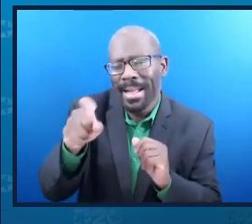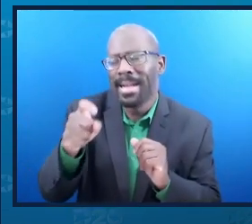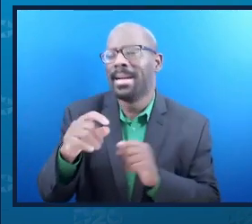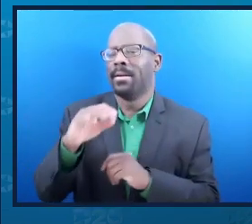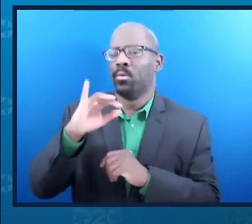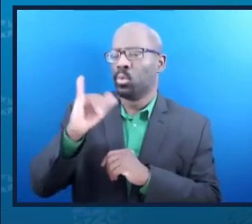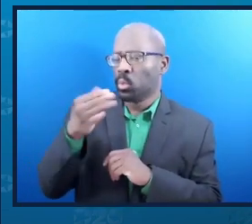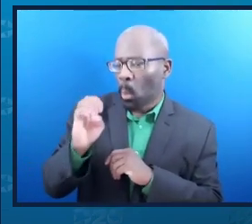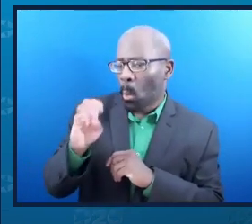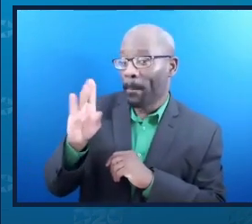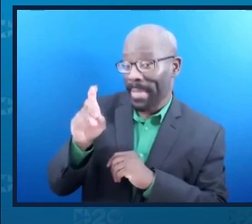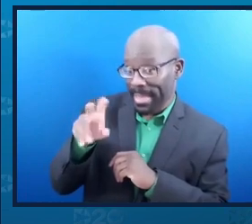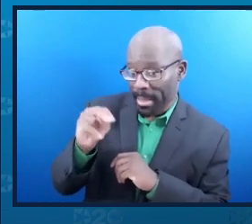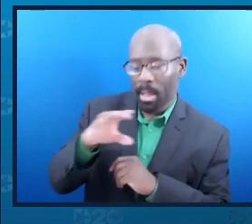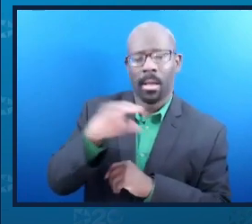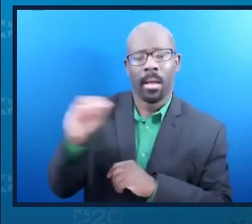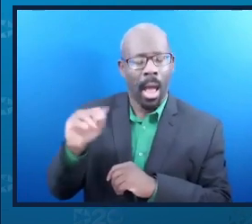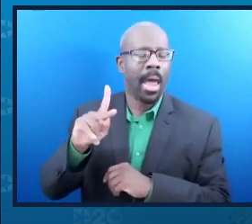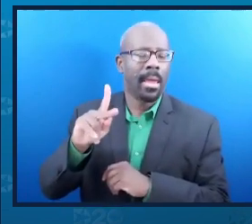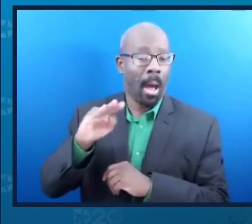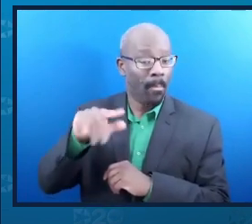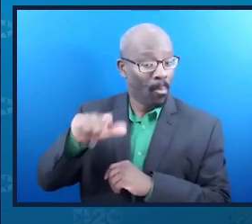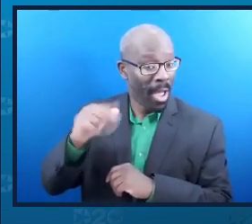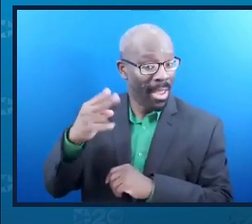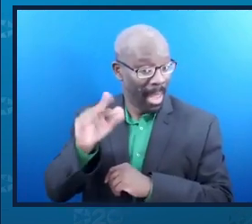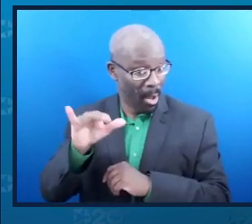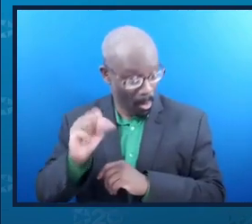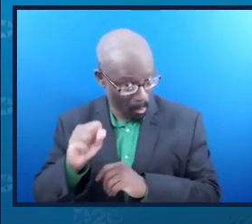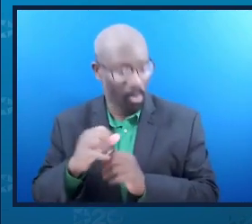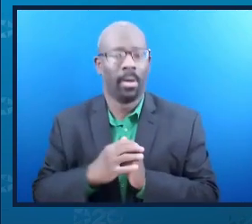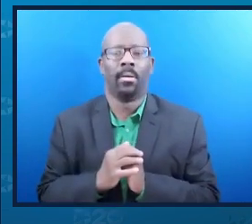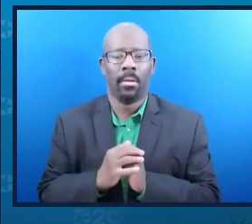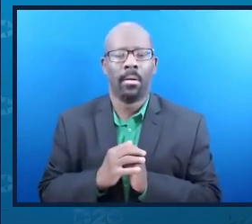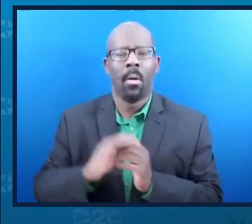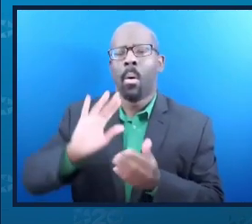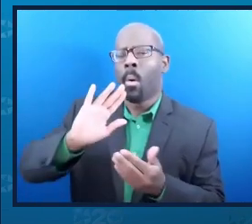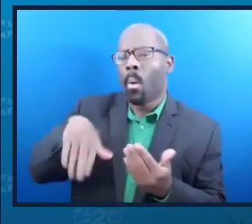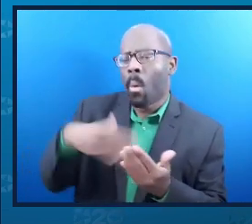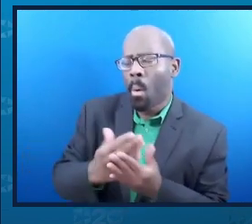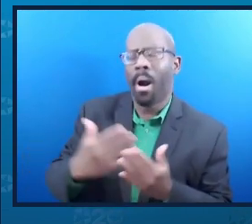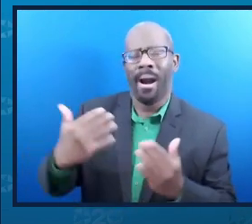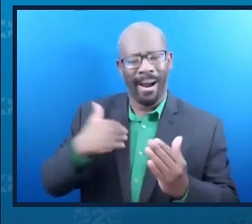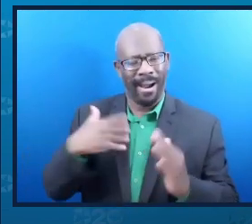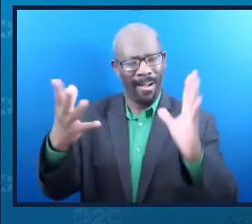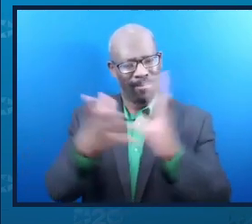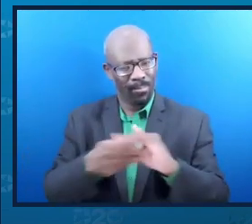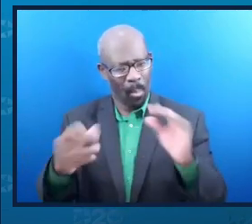WE KNEAD JOE BIDEN AND KAMALA HARRIS. EVERYONE HAS STORY ABOUT